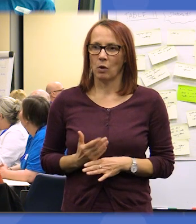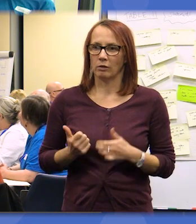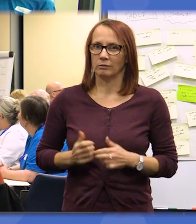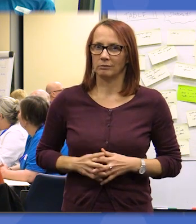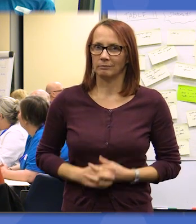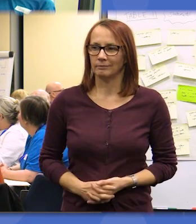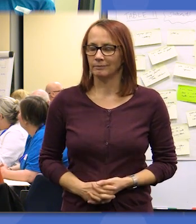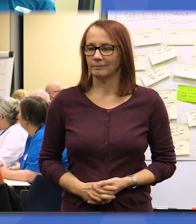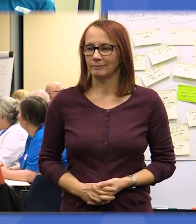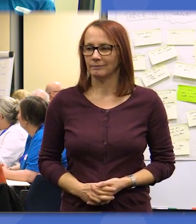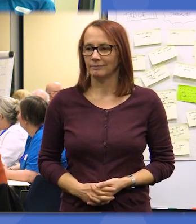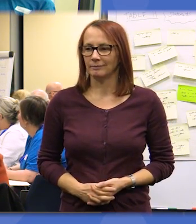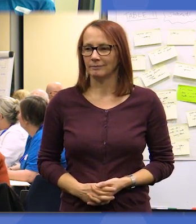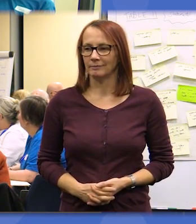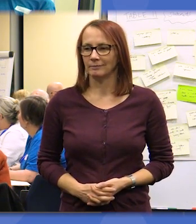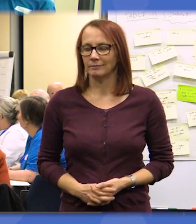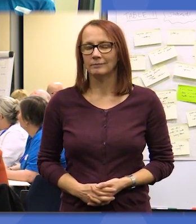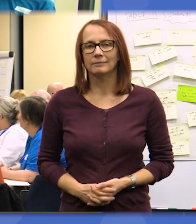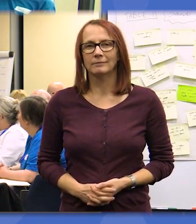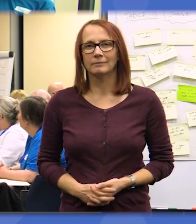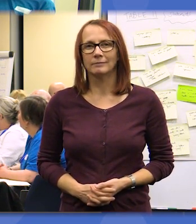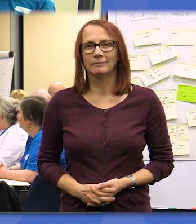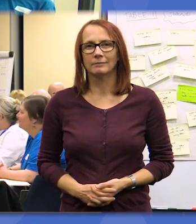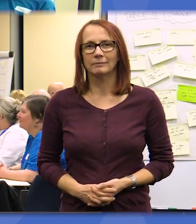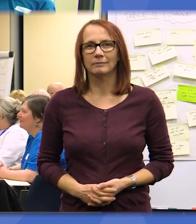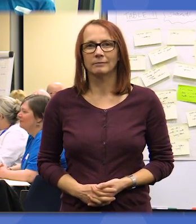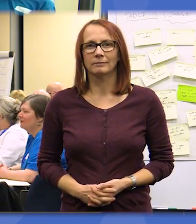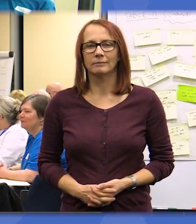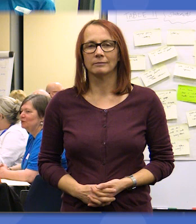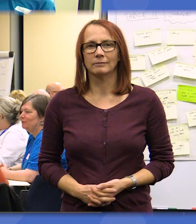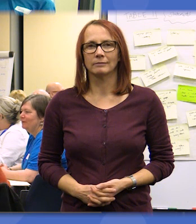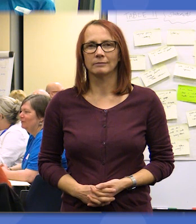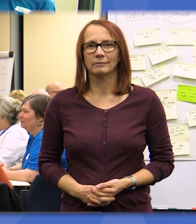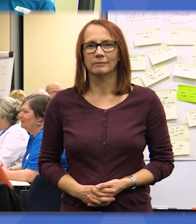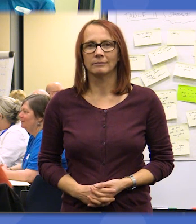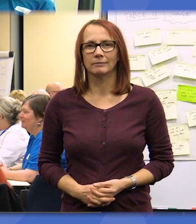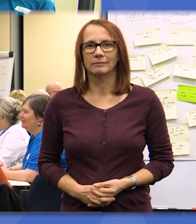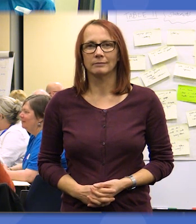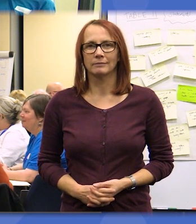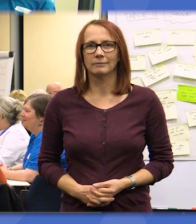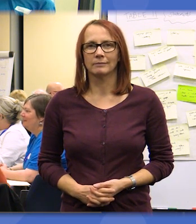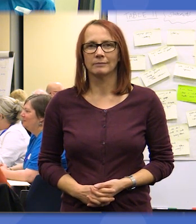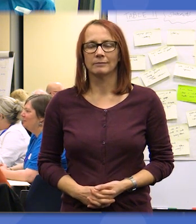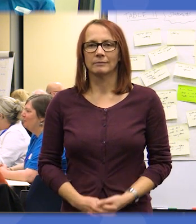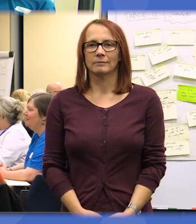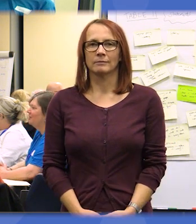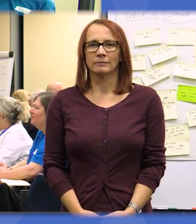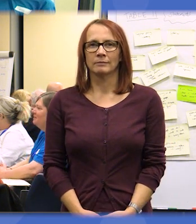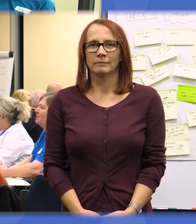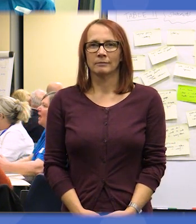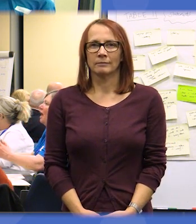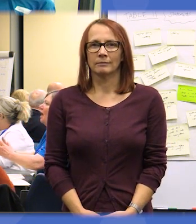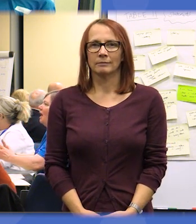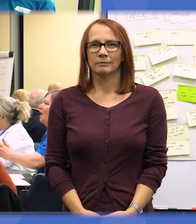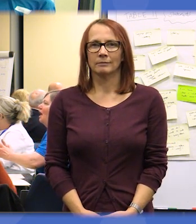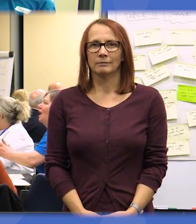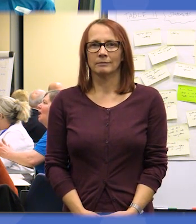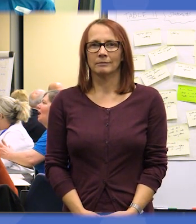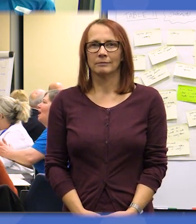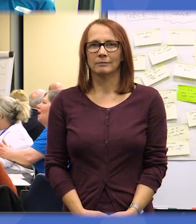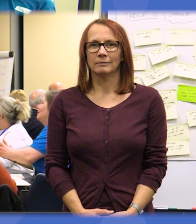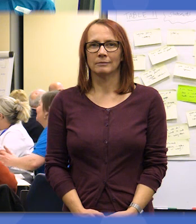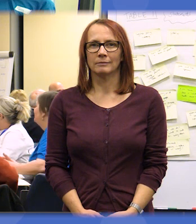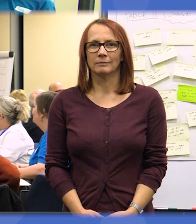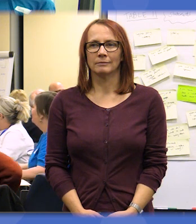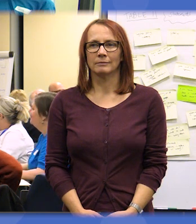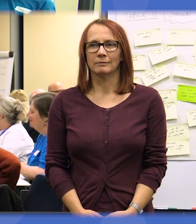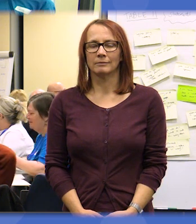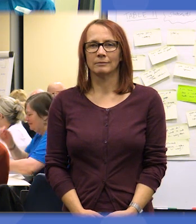this dance it's like a lunge is it working is it working oh-oh-oh